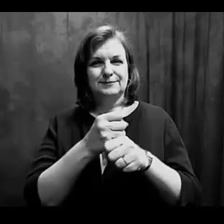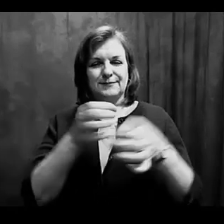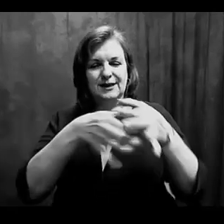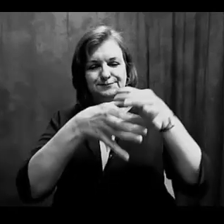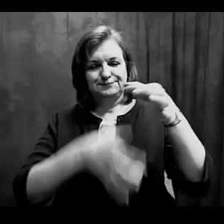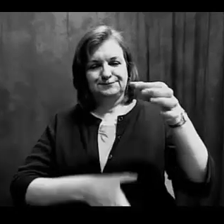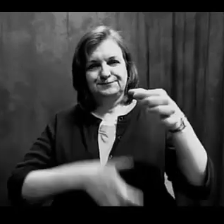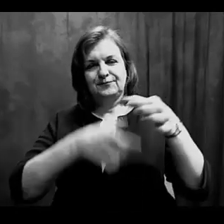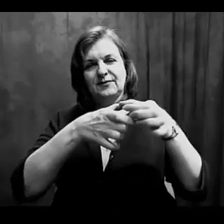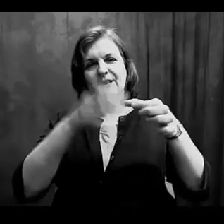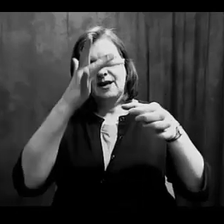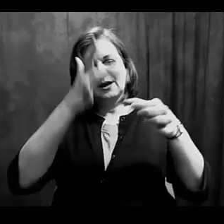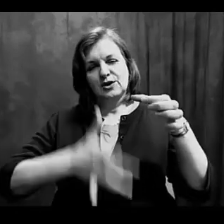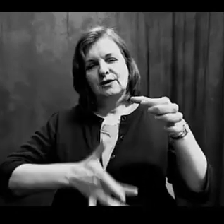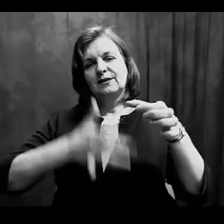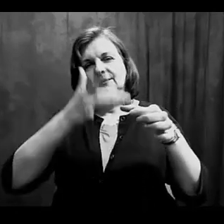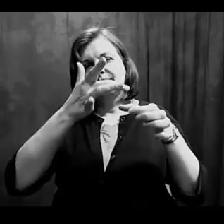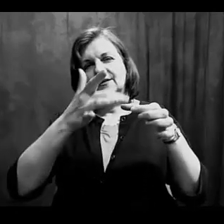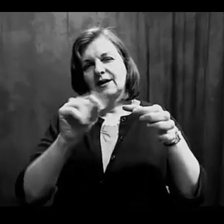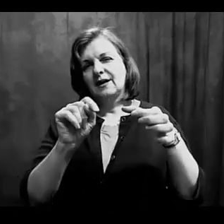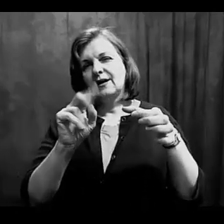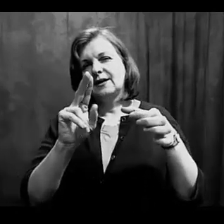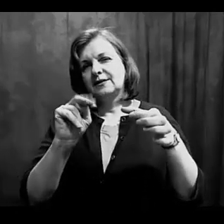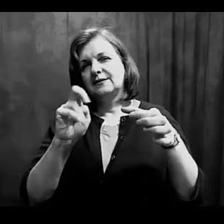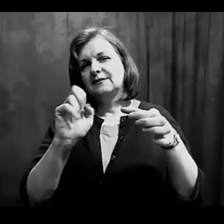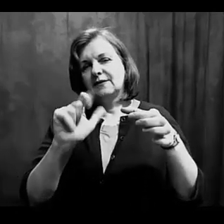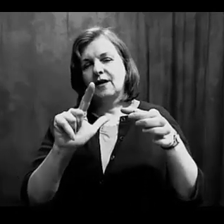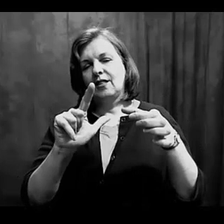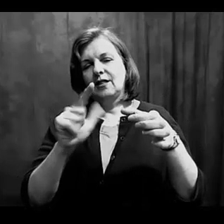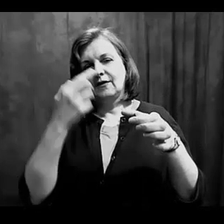or tunnels for things to move through